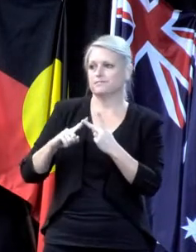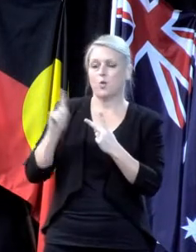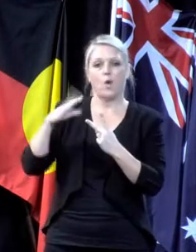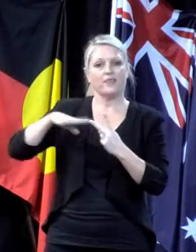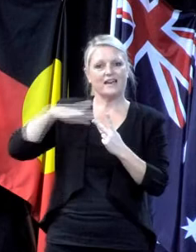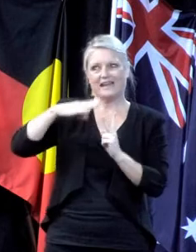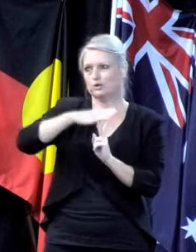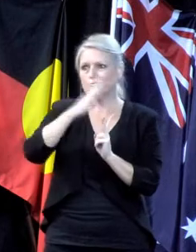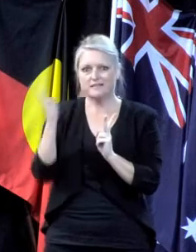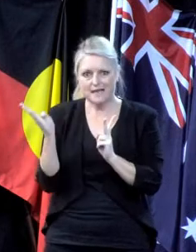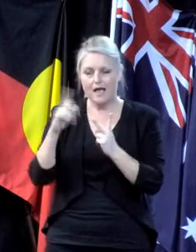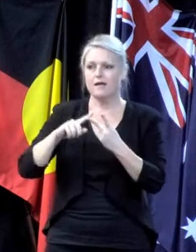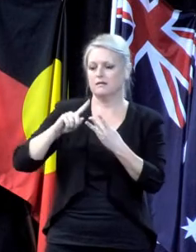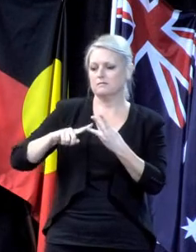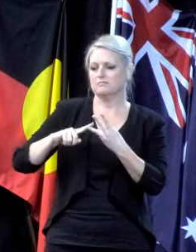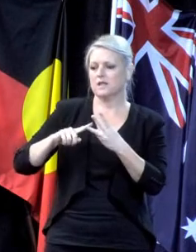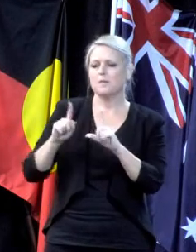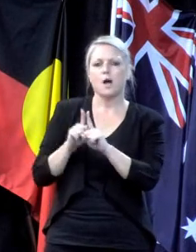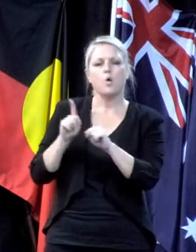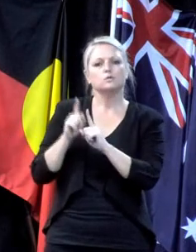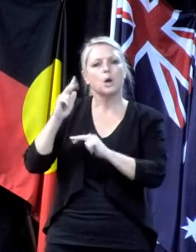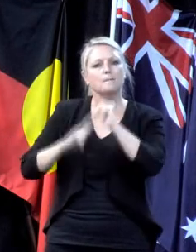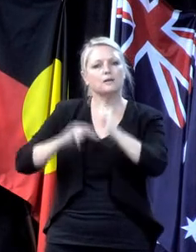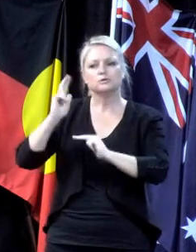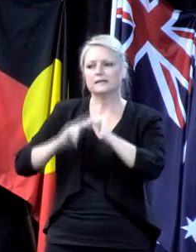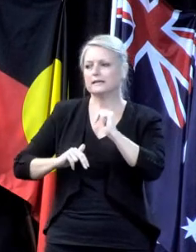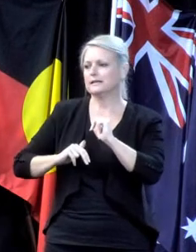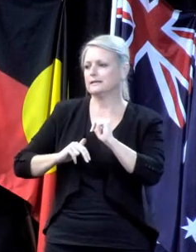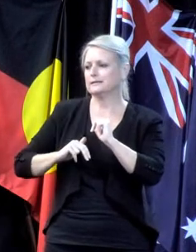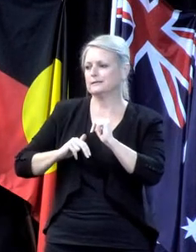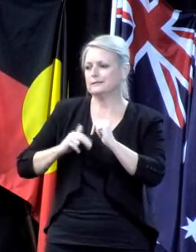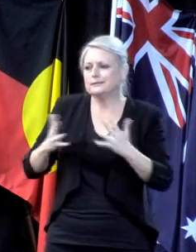but, also, about building that cultural understanding,